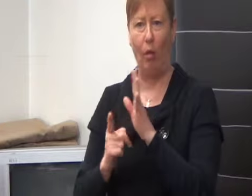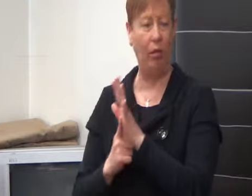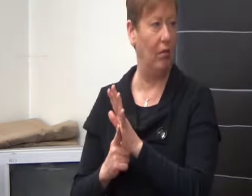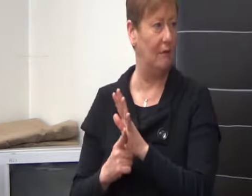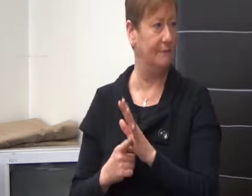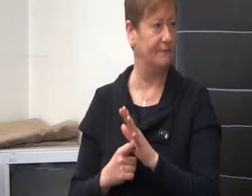manual?